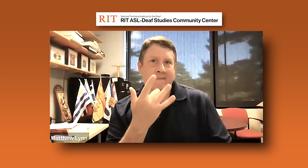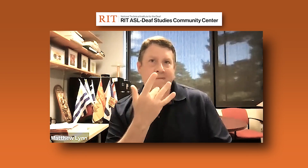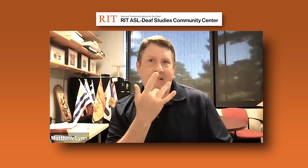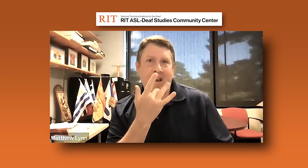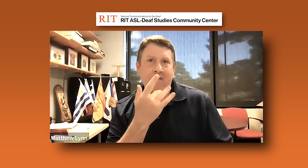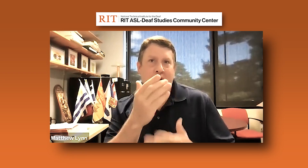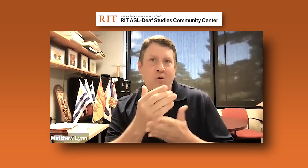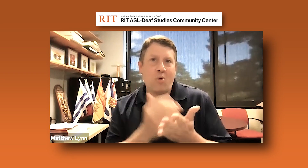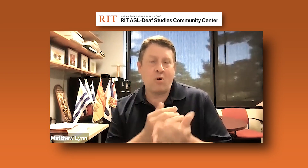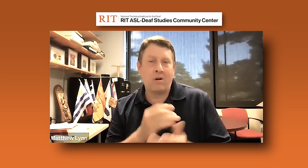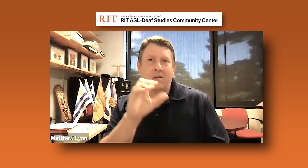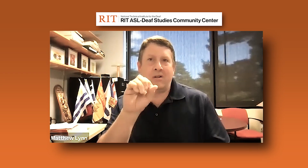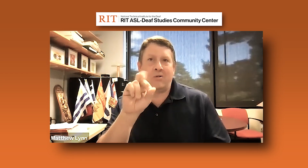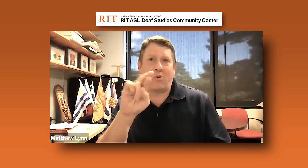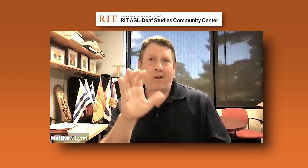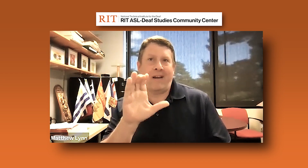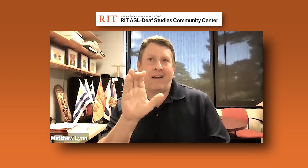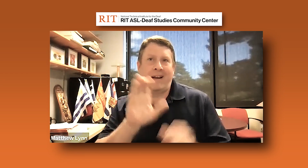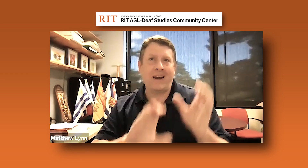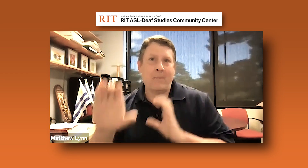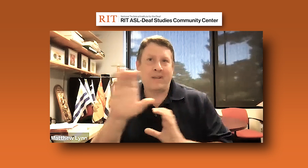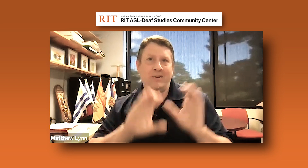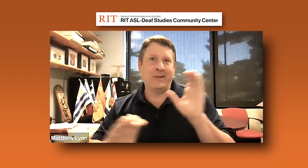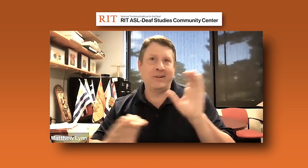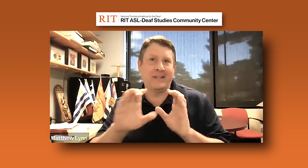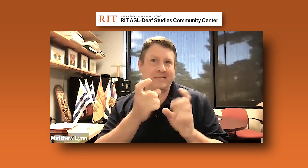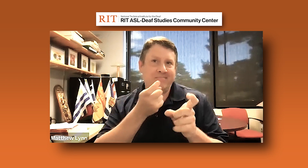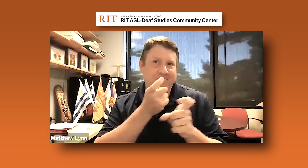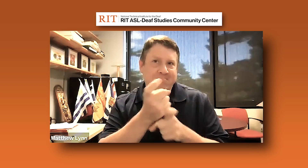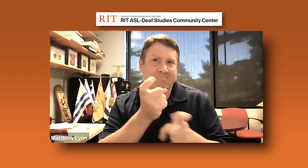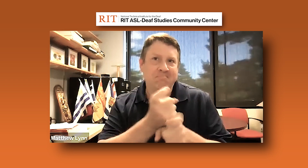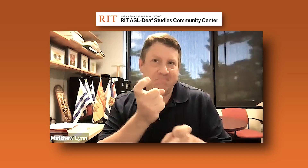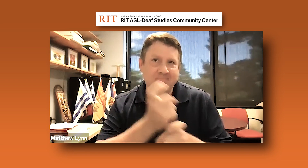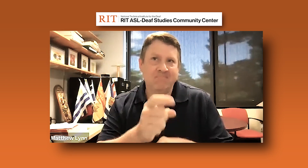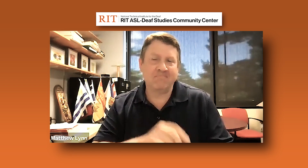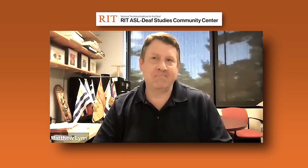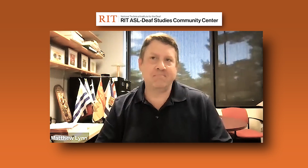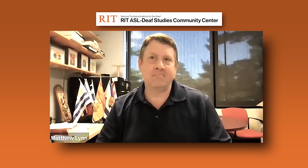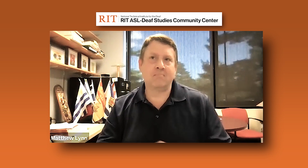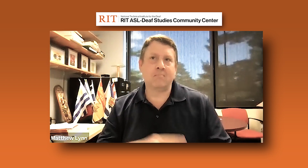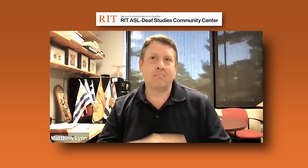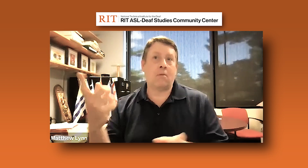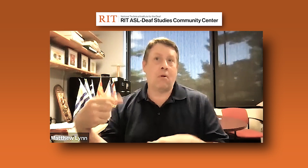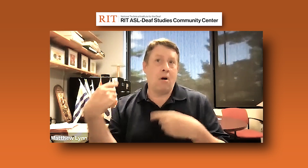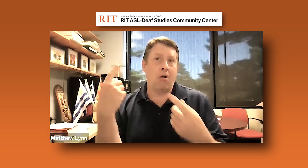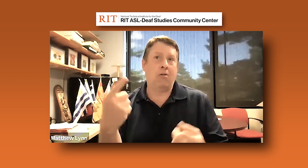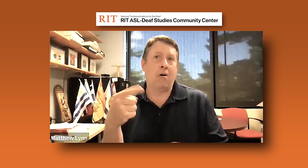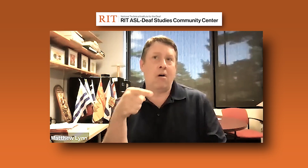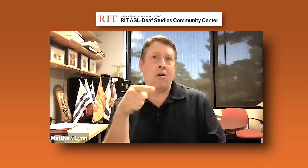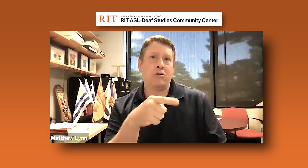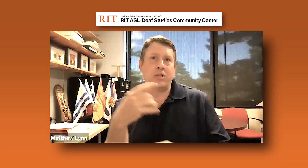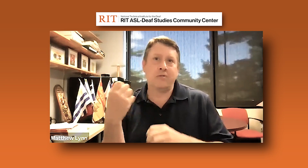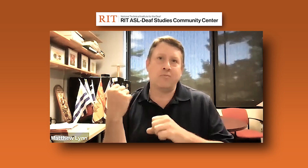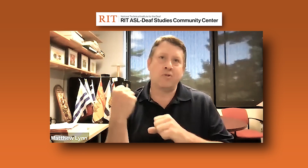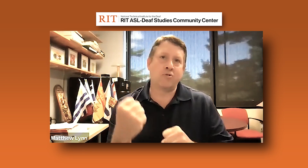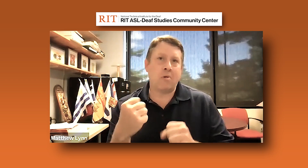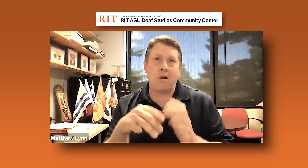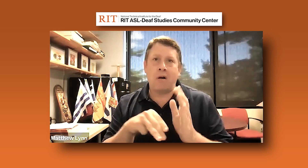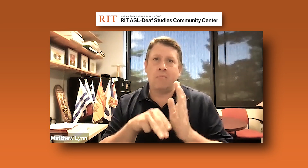I can remember tutoring Organic Chemistry, which is my favorite course, and teasing Barbara.